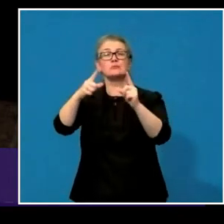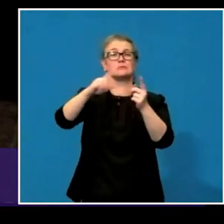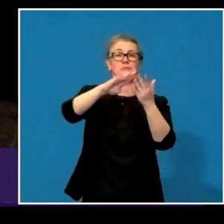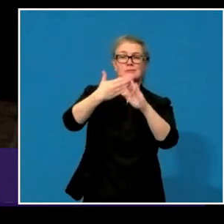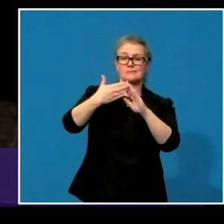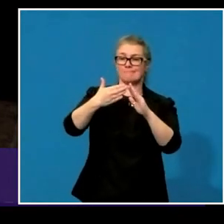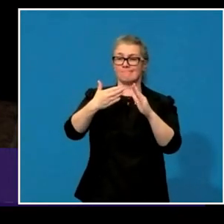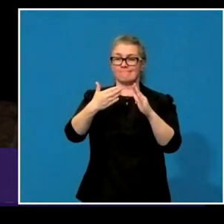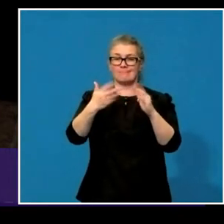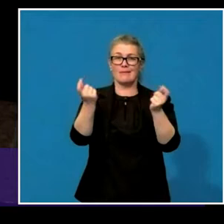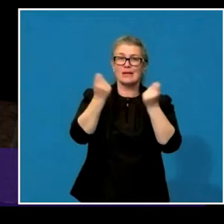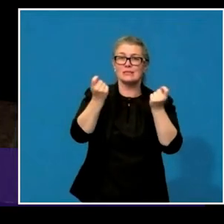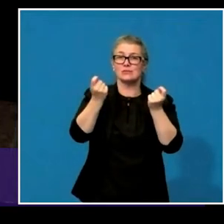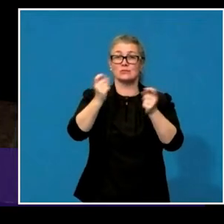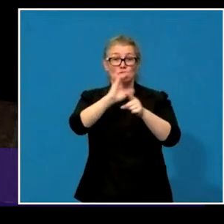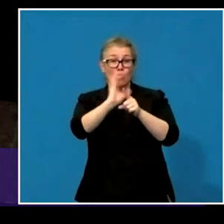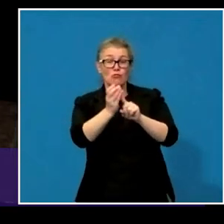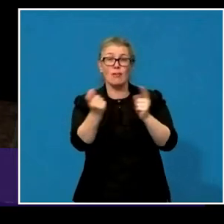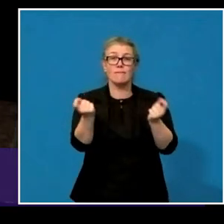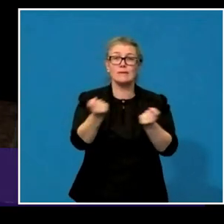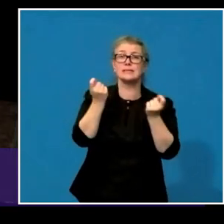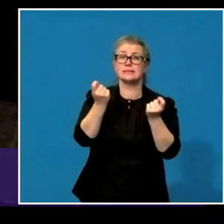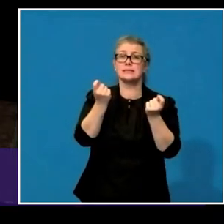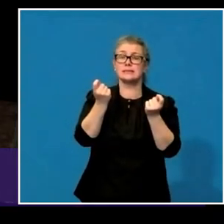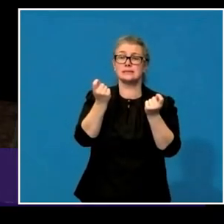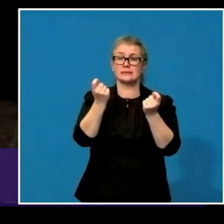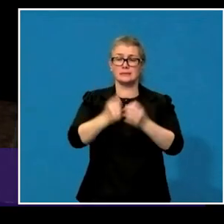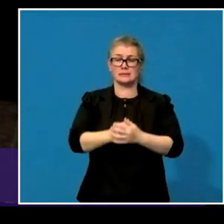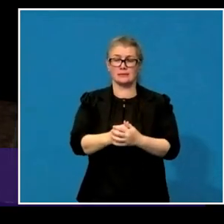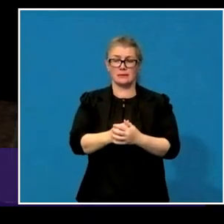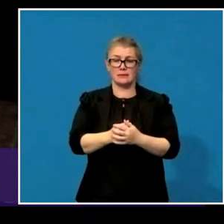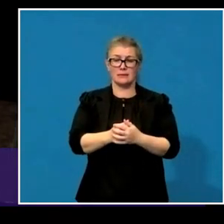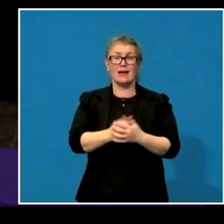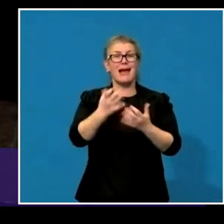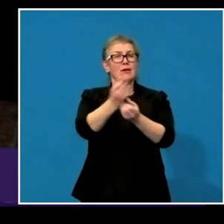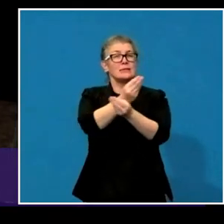cultural events. He visits - sometimes he's got some family here; sometimes he visits them.